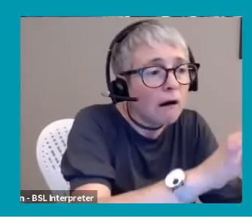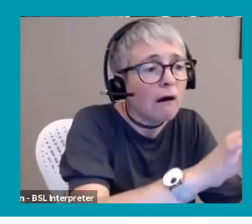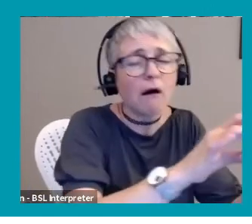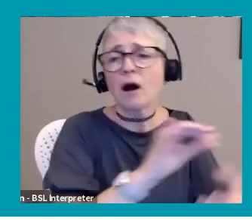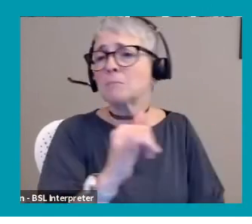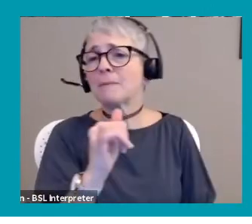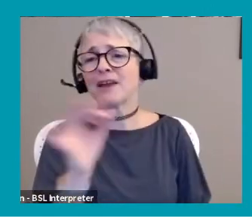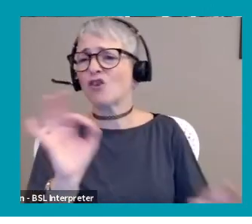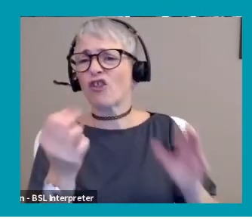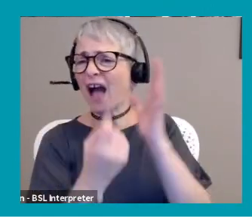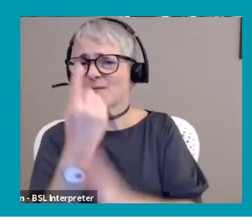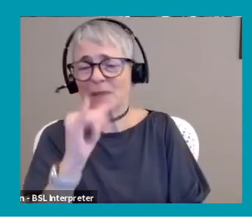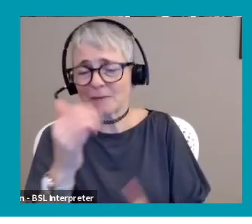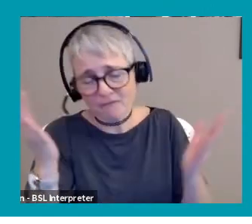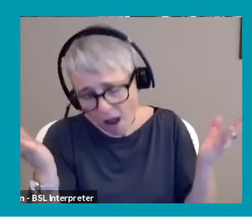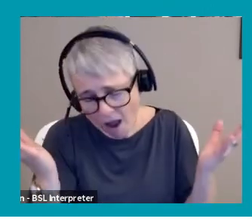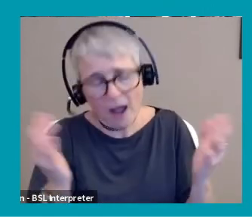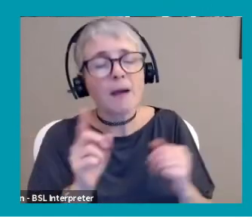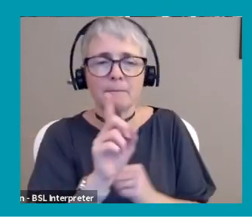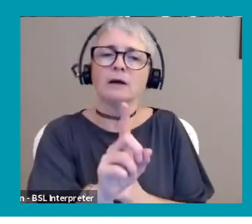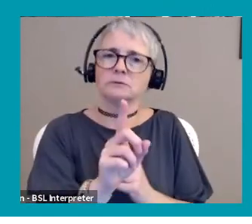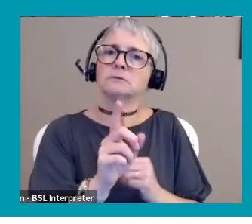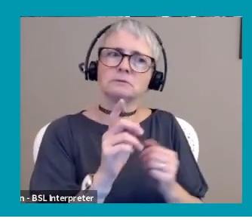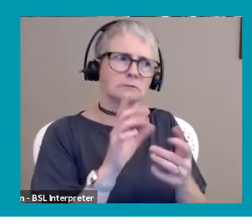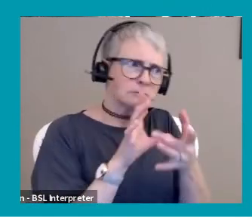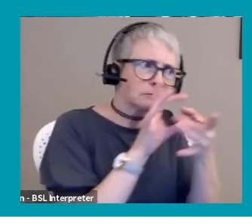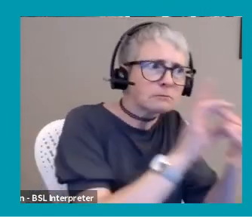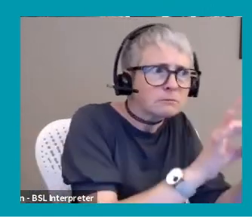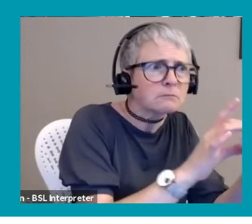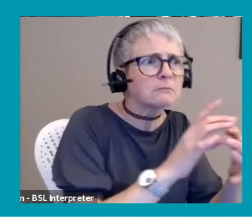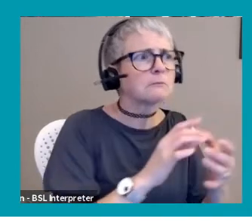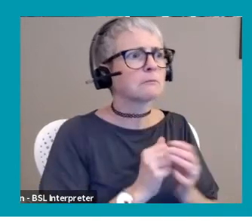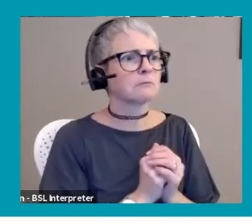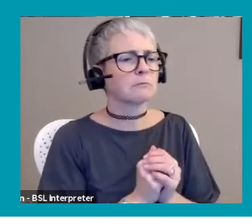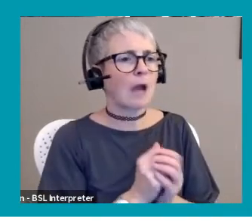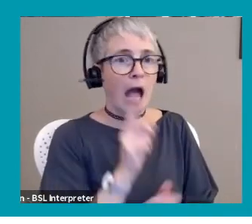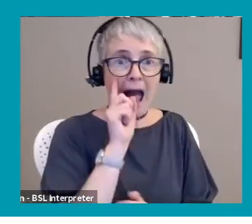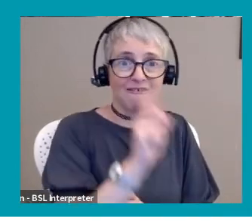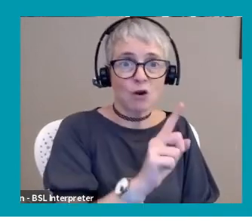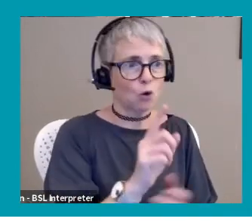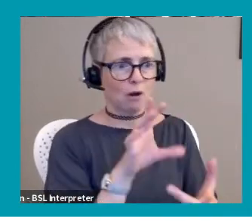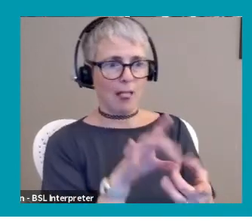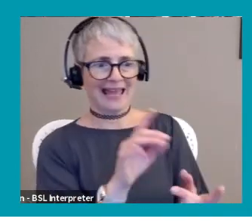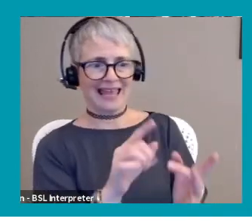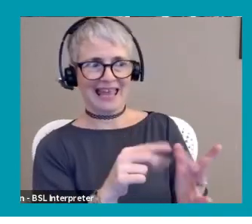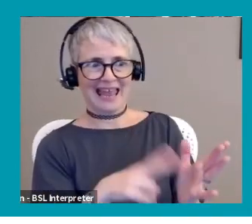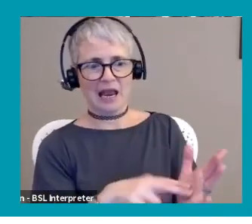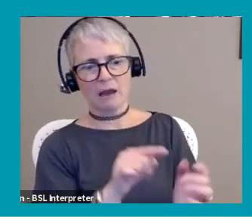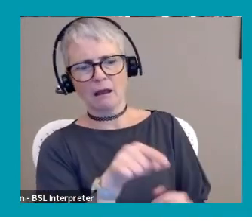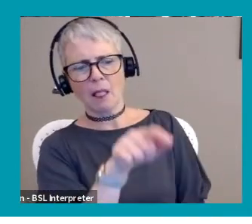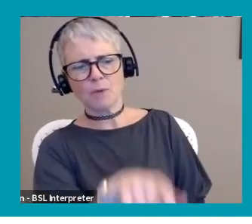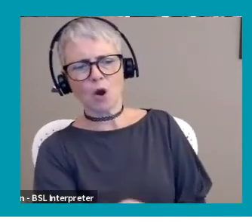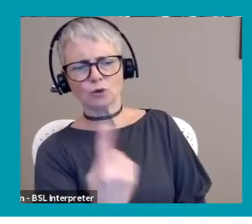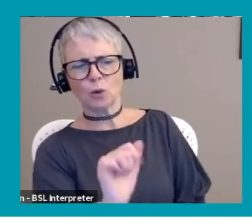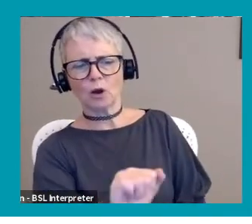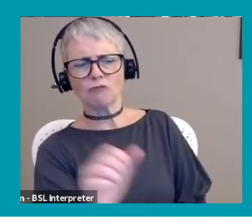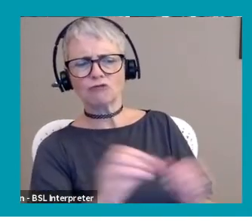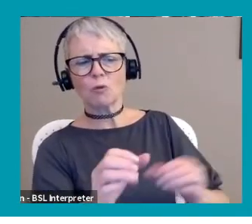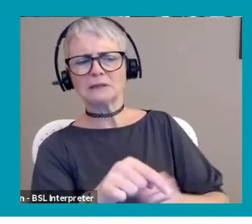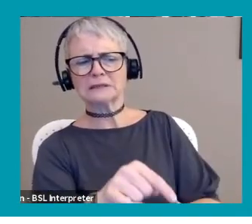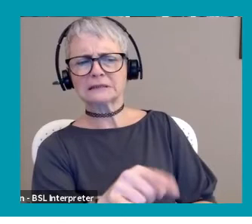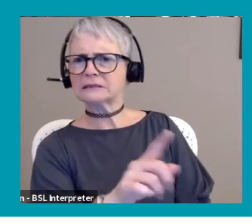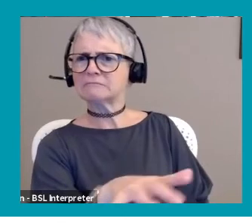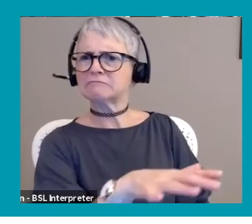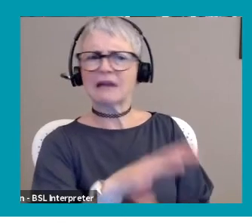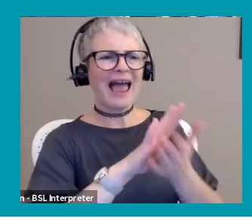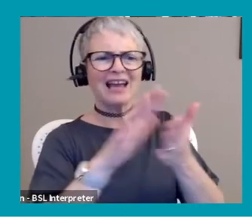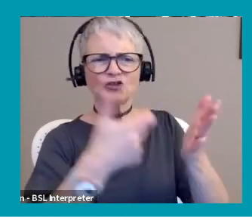Establish a personal contact and have a look at their website and see